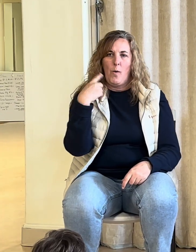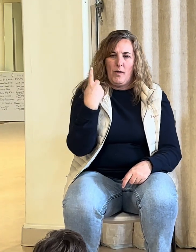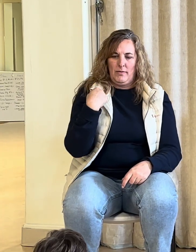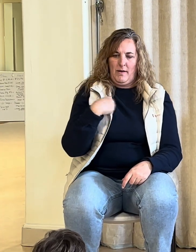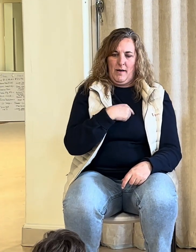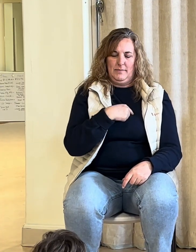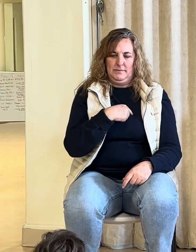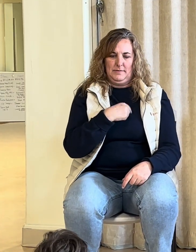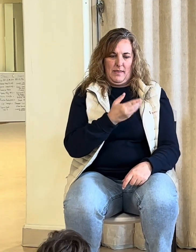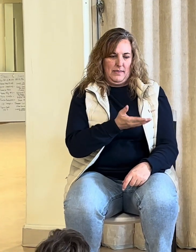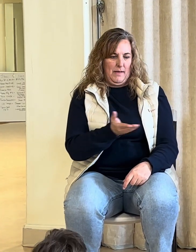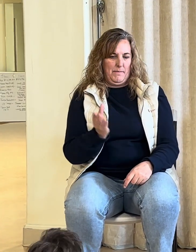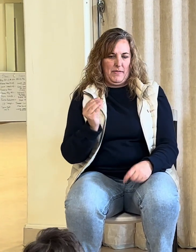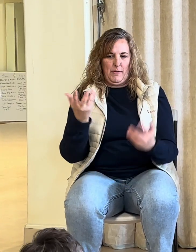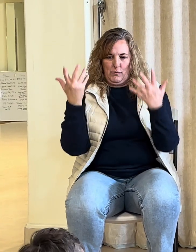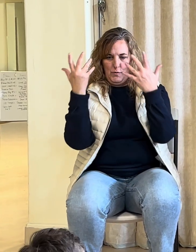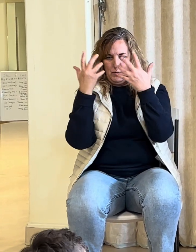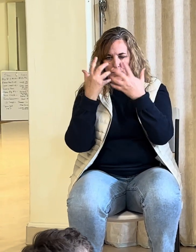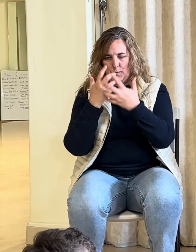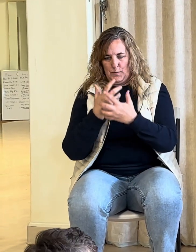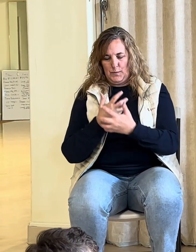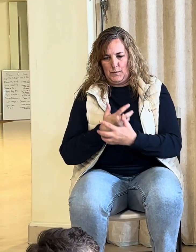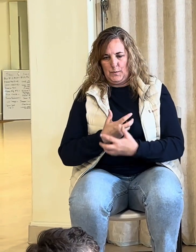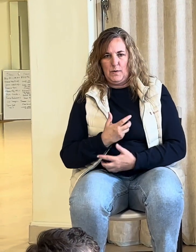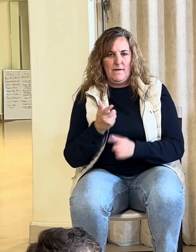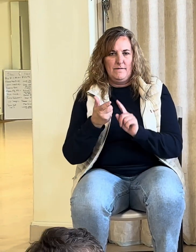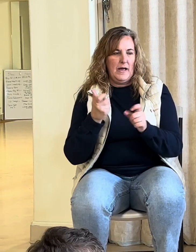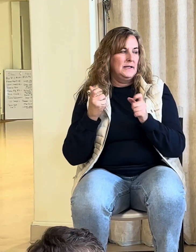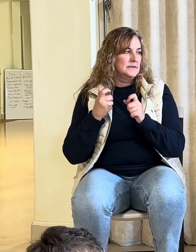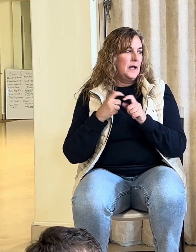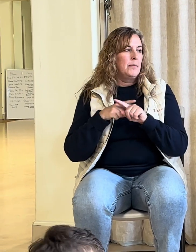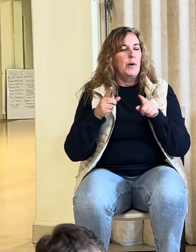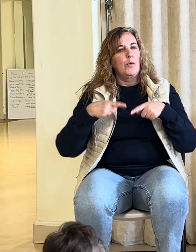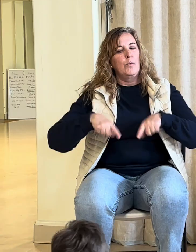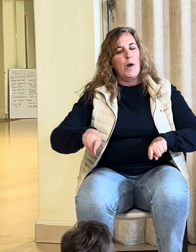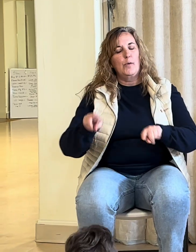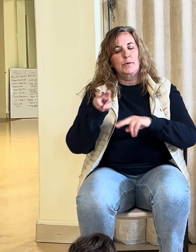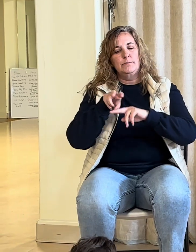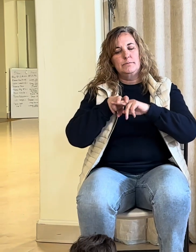and the darkness coming on so fast. But while we hugged ourselves against the